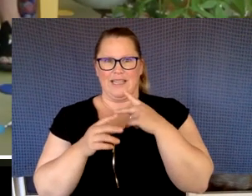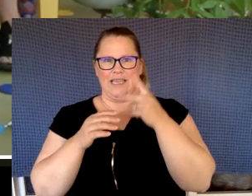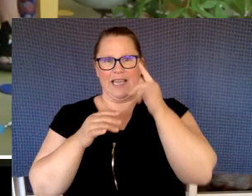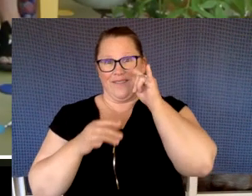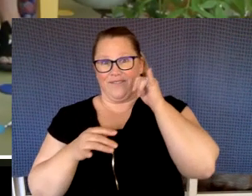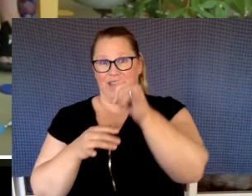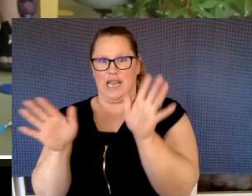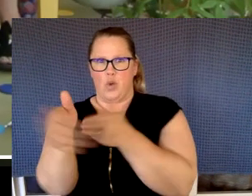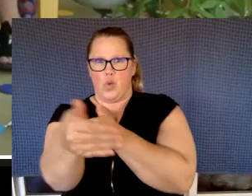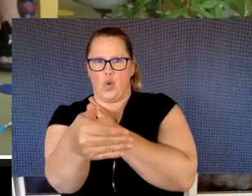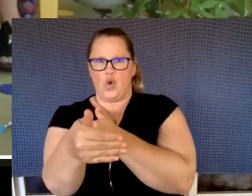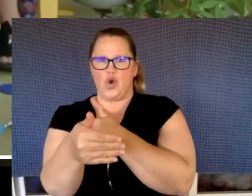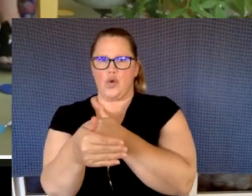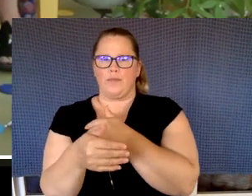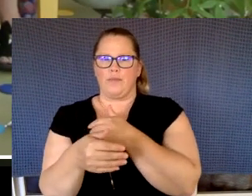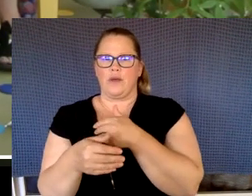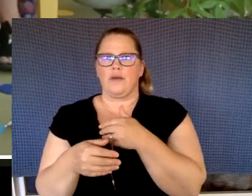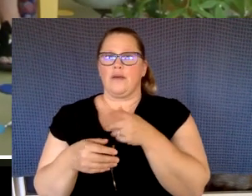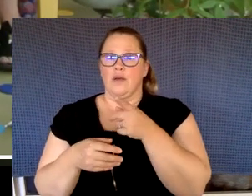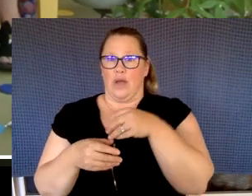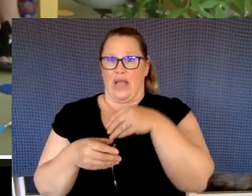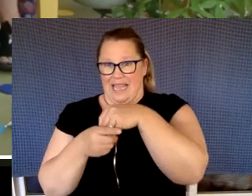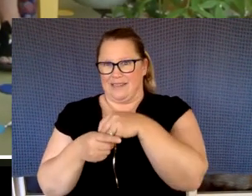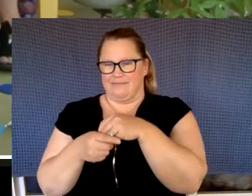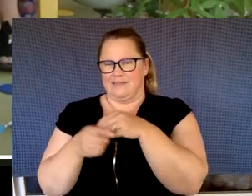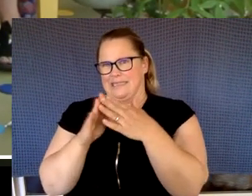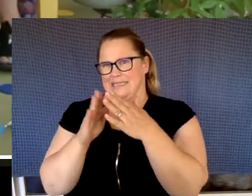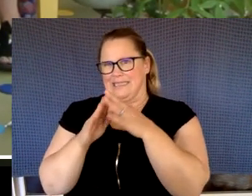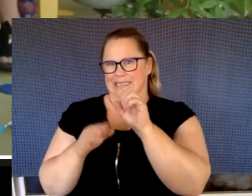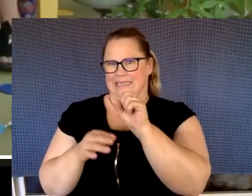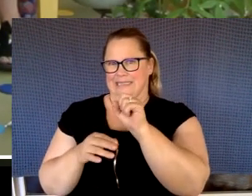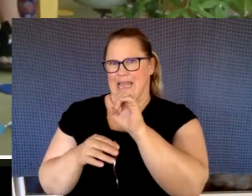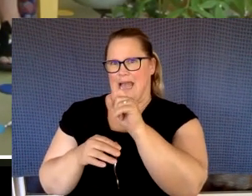When she when it was in Seattle and you were able to step onto almost like a